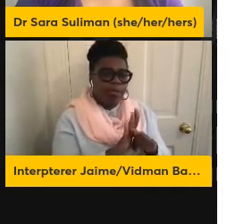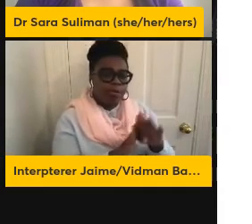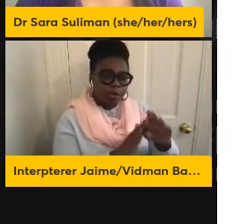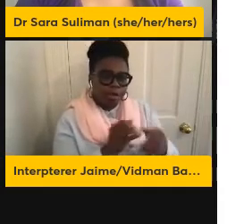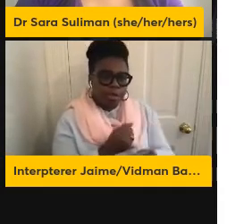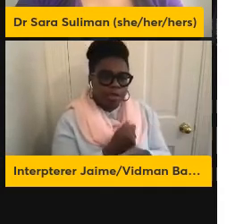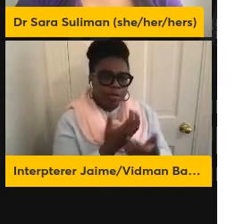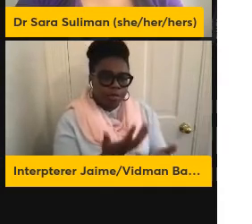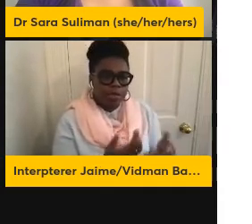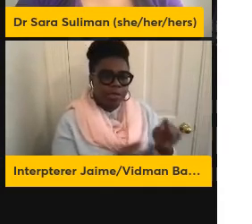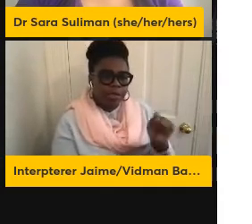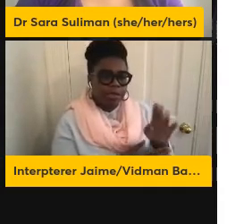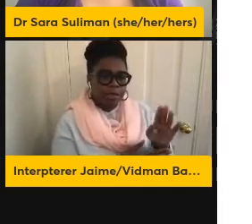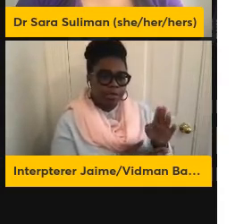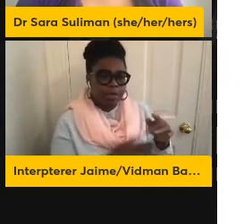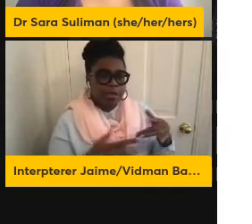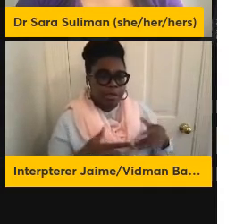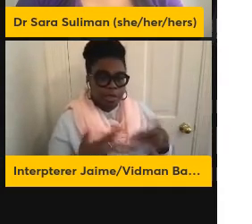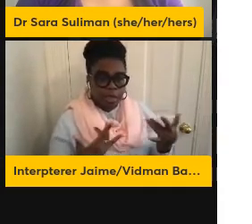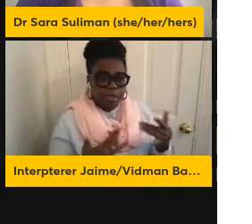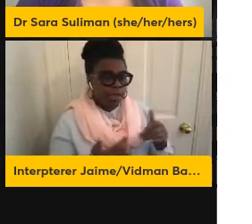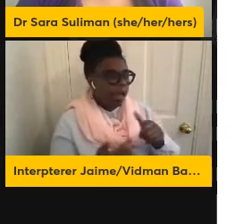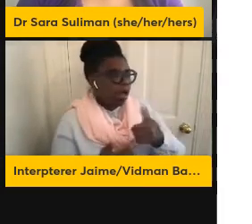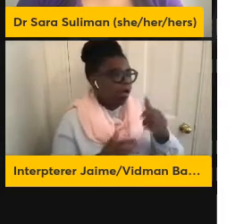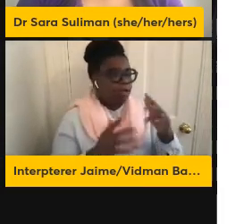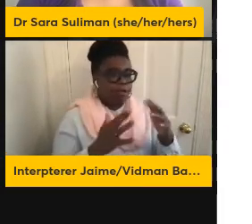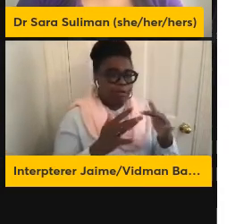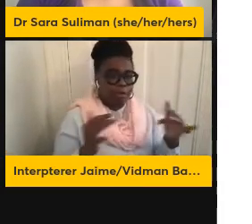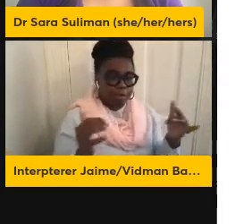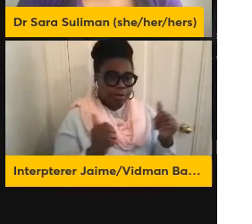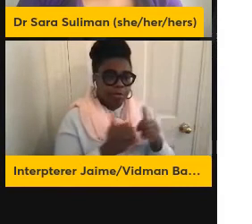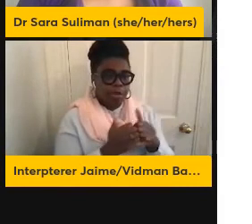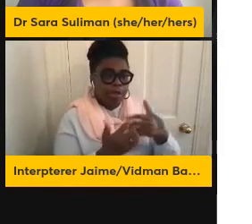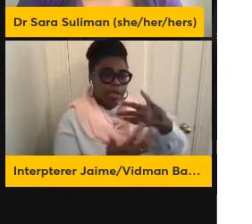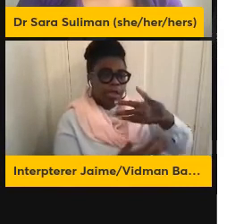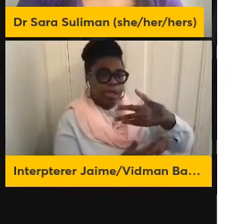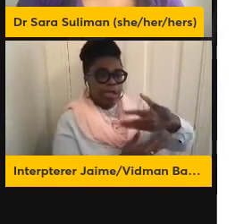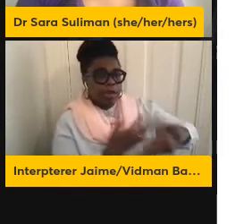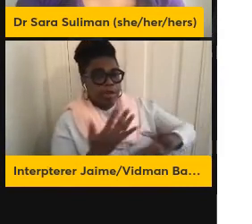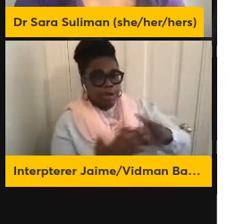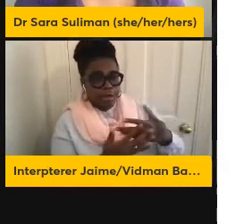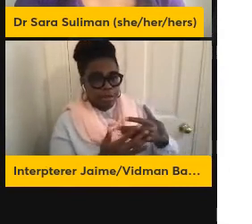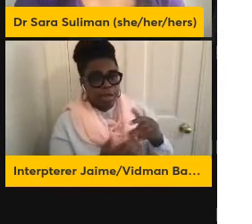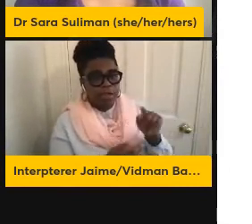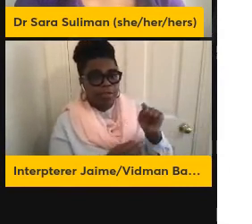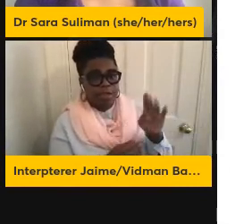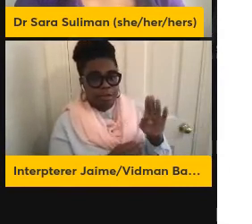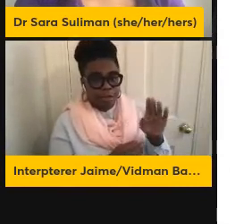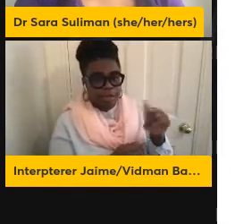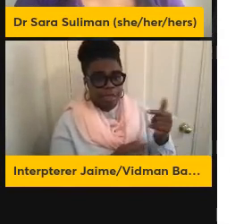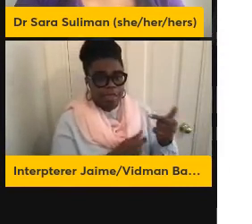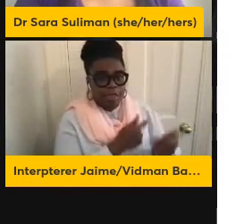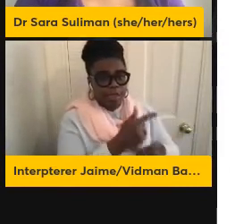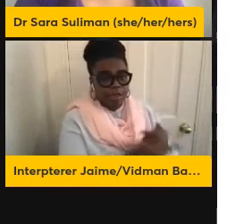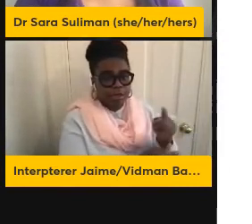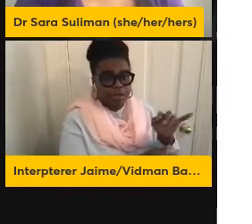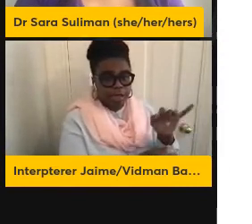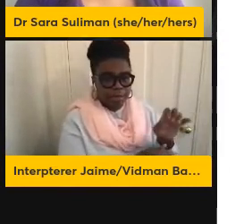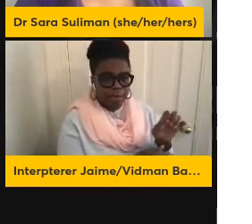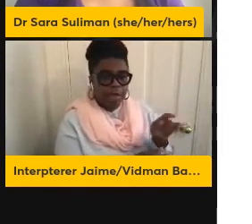status, a number of other variables and also the interaction between genotype and TB. And the top hit was this gene FH where